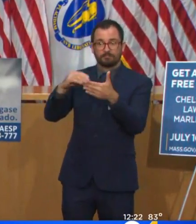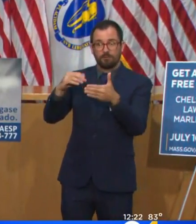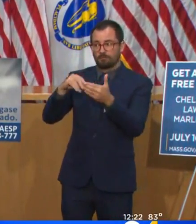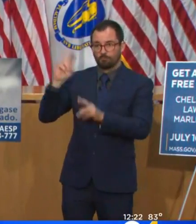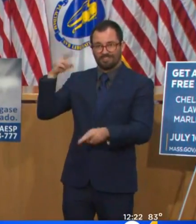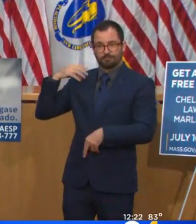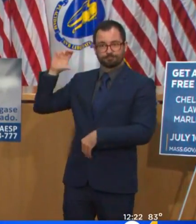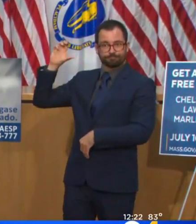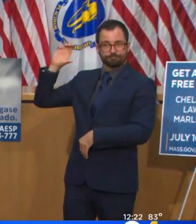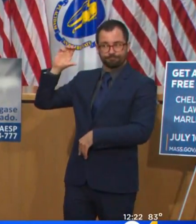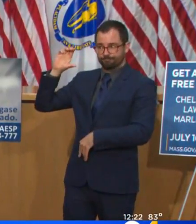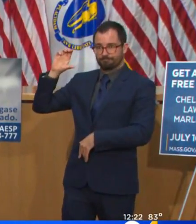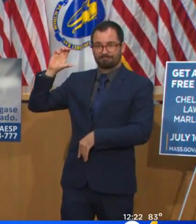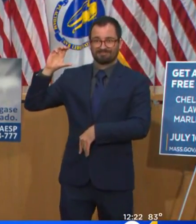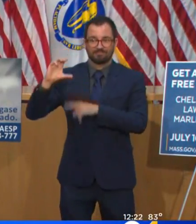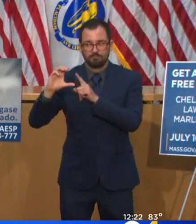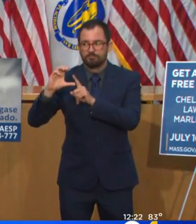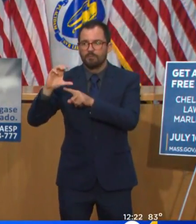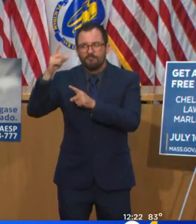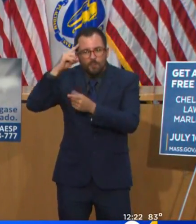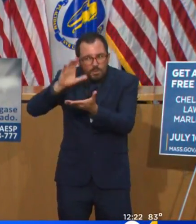FACT THAT WE HAD OVER $900